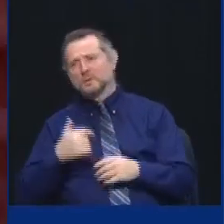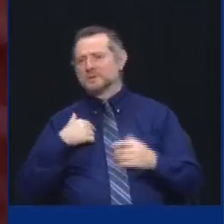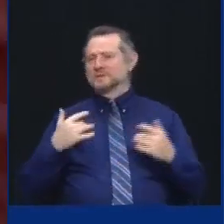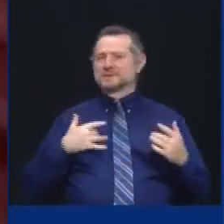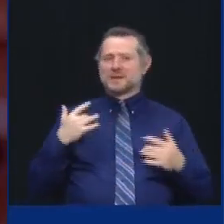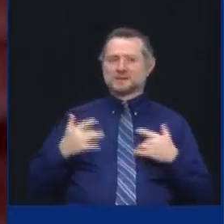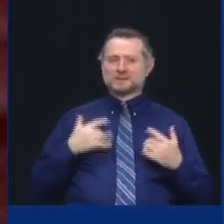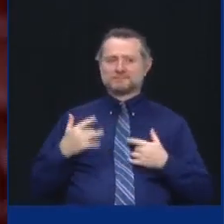TO JANE ROSENTHAL TO SPEAK ABOUT THE TRIBECCA FILM FESTIVAL.